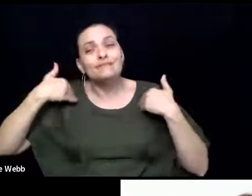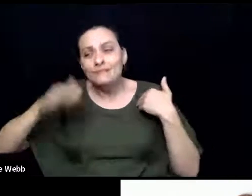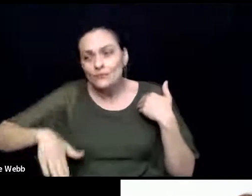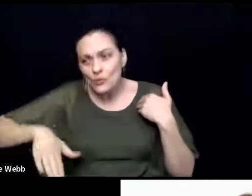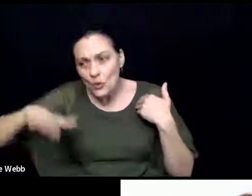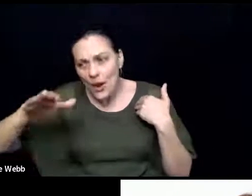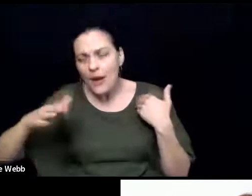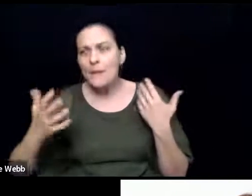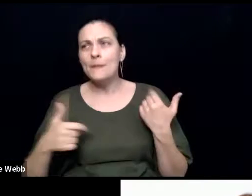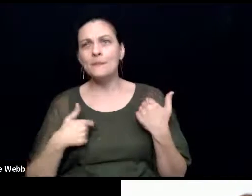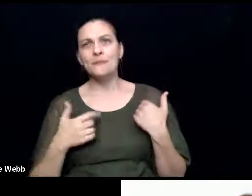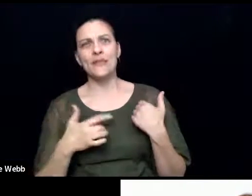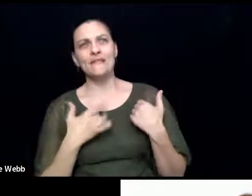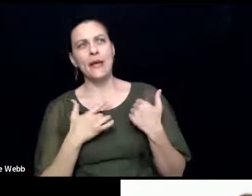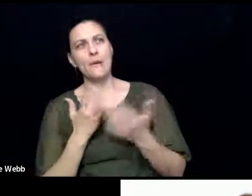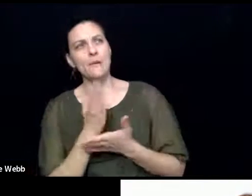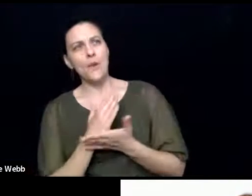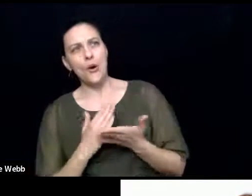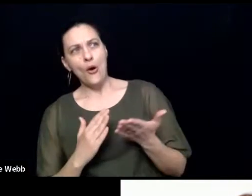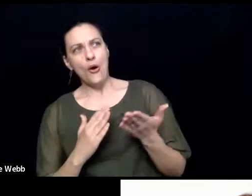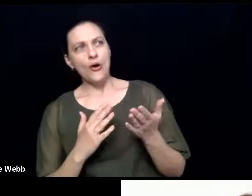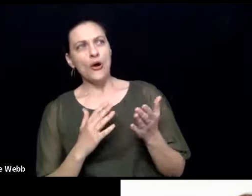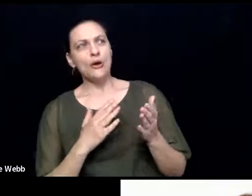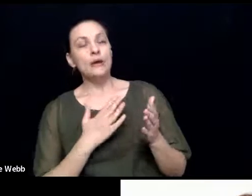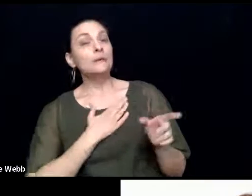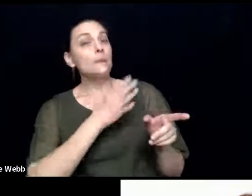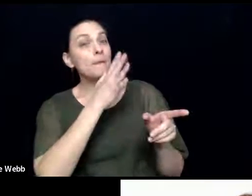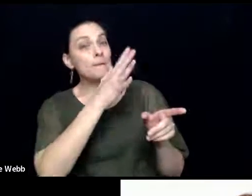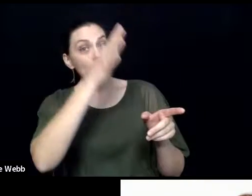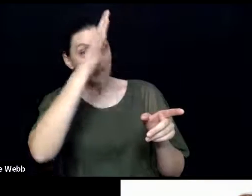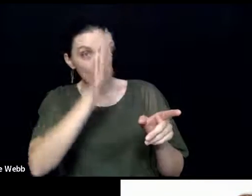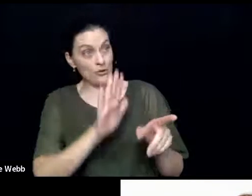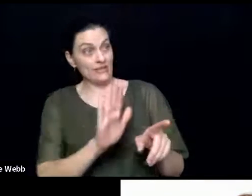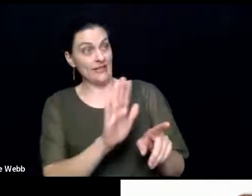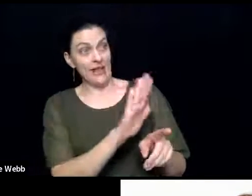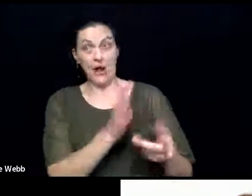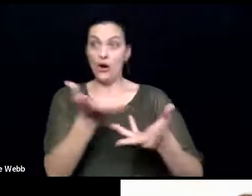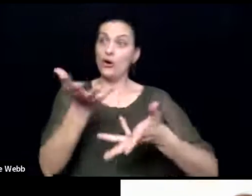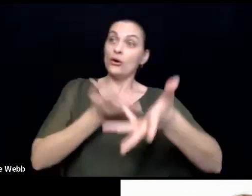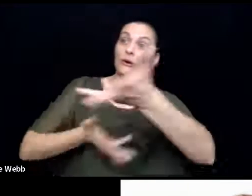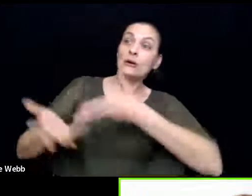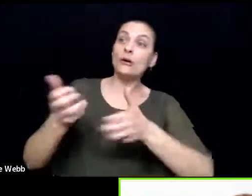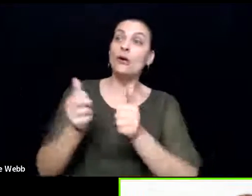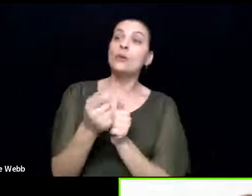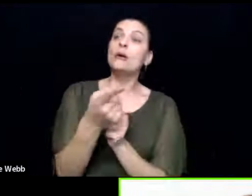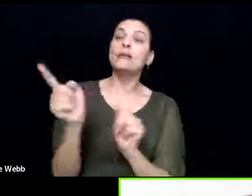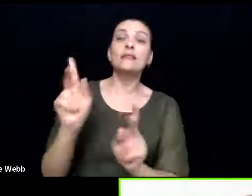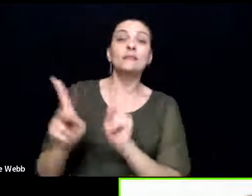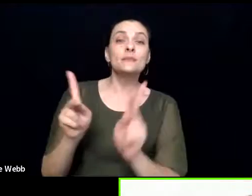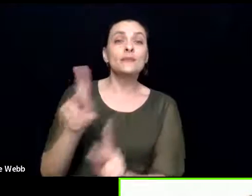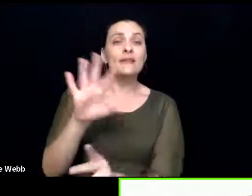people made me feel like I shouldn't interact with other African Americans and they kind of